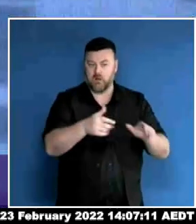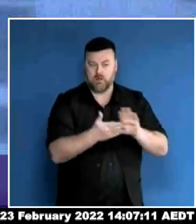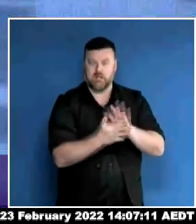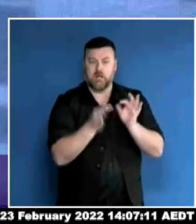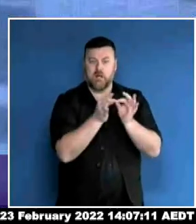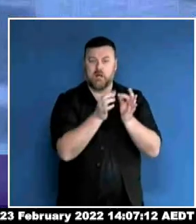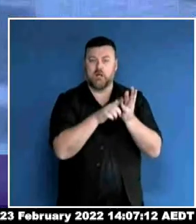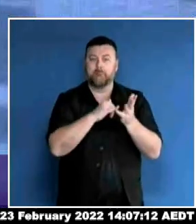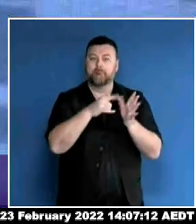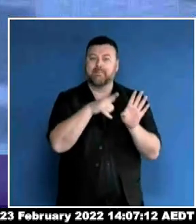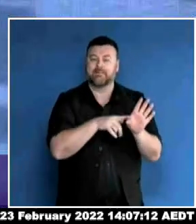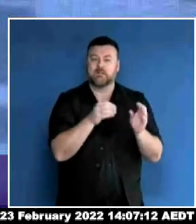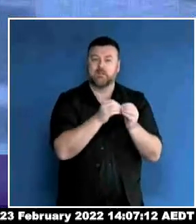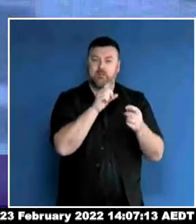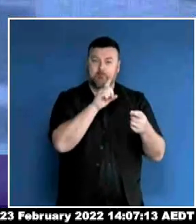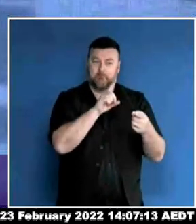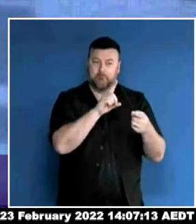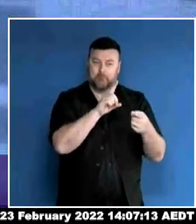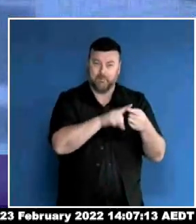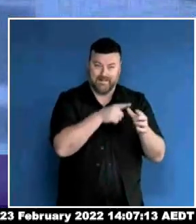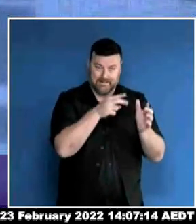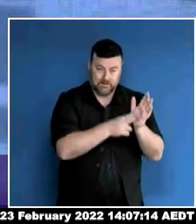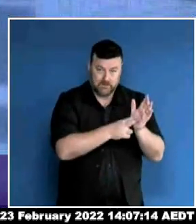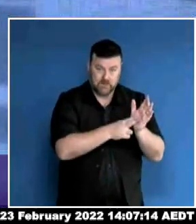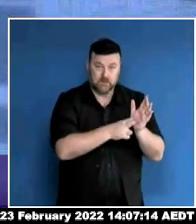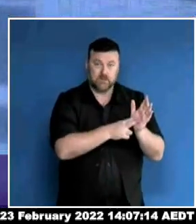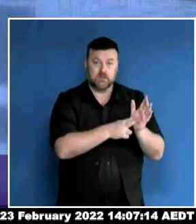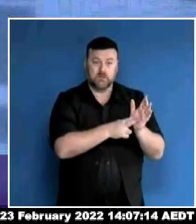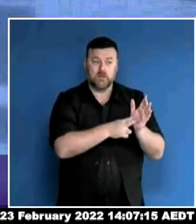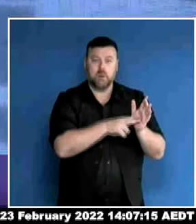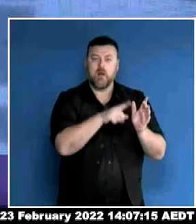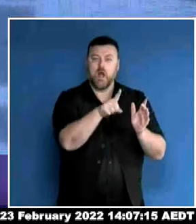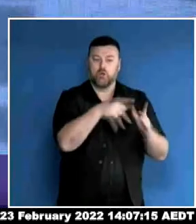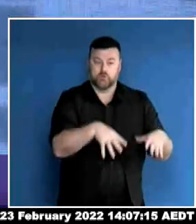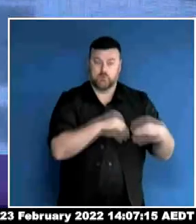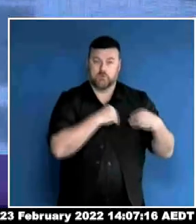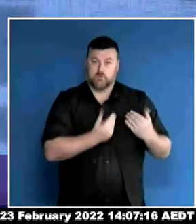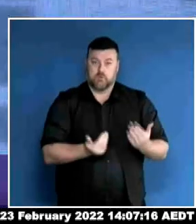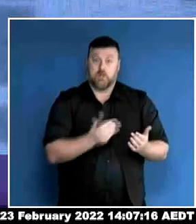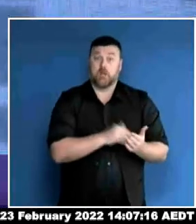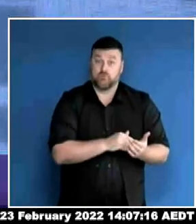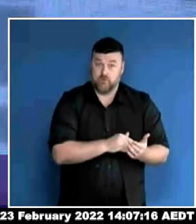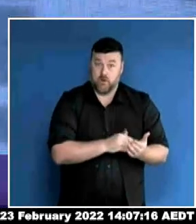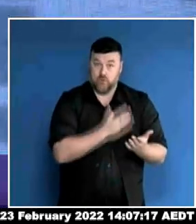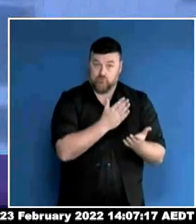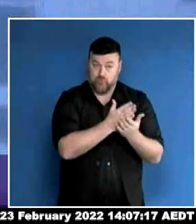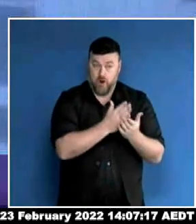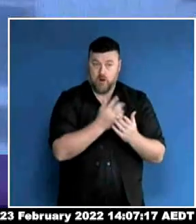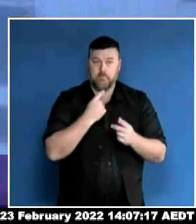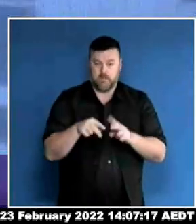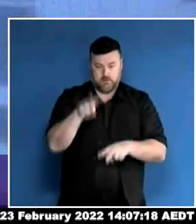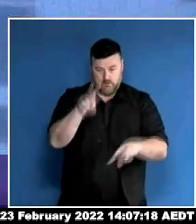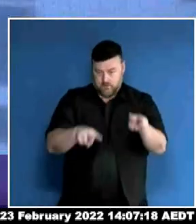duties, such as assessing the suitability of AimBig clients for the BusyBeans program,